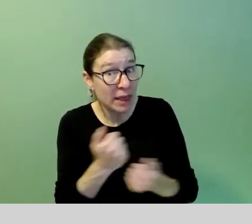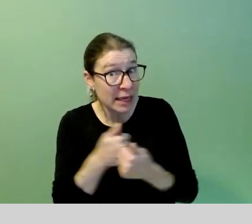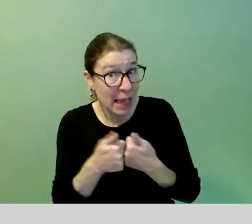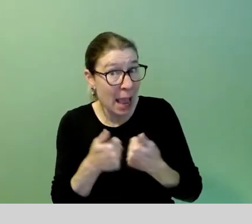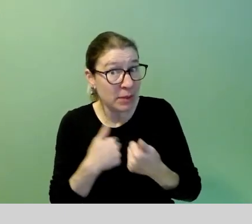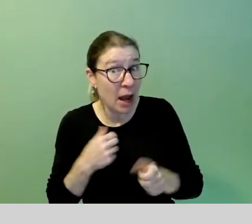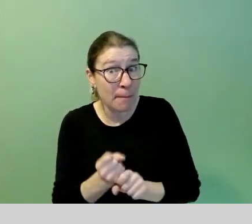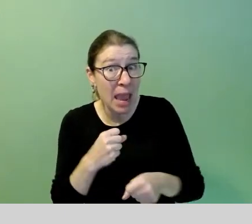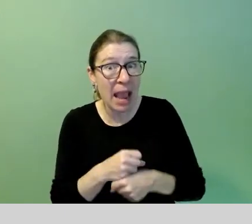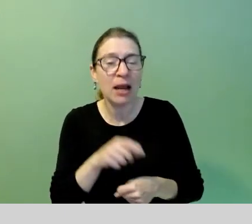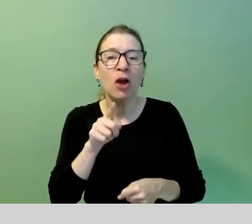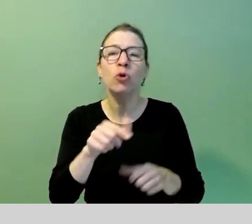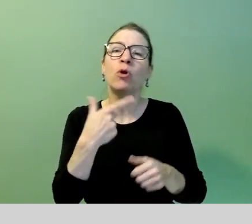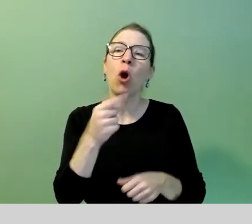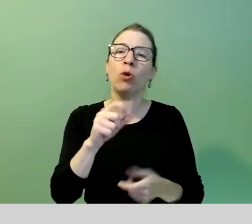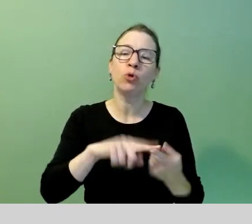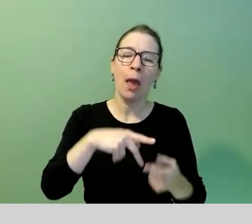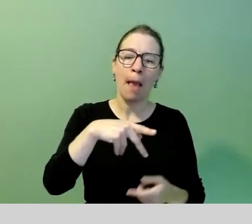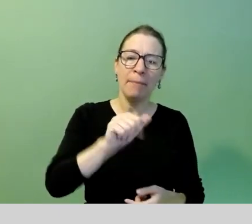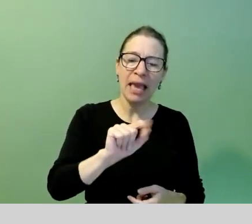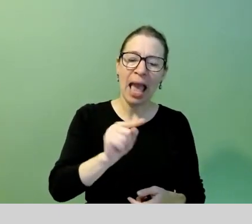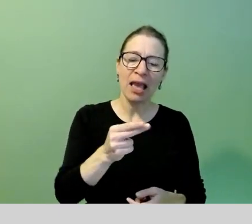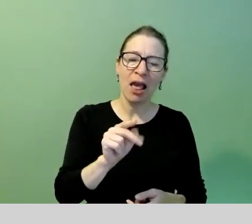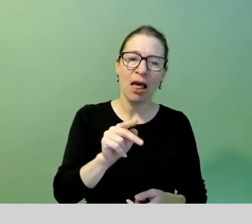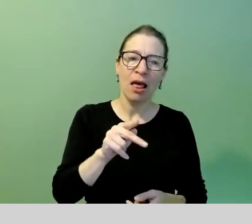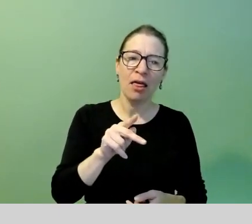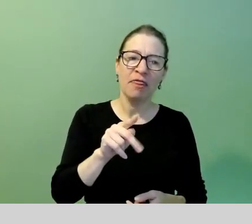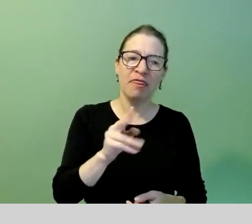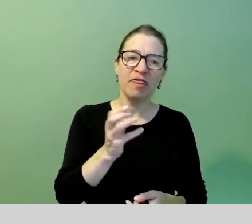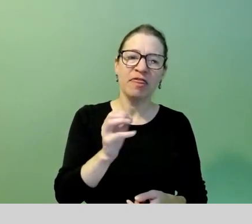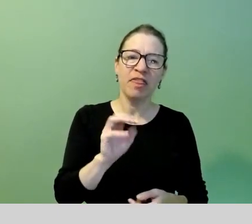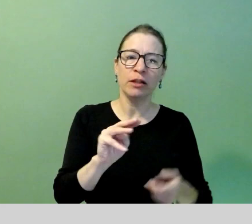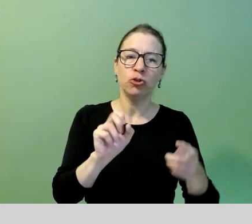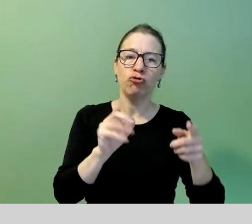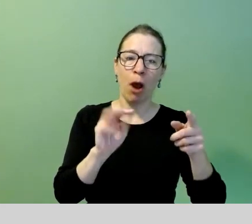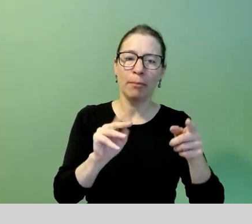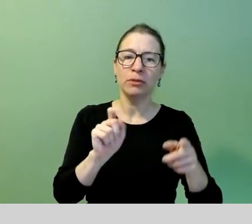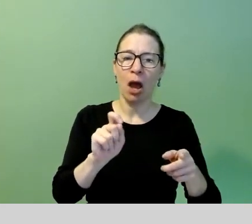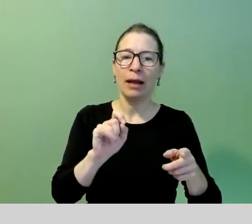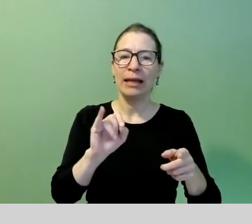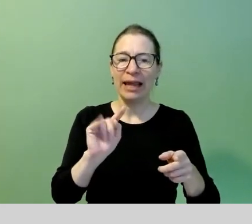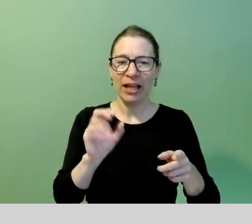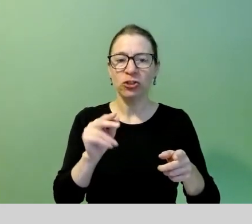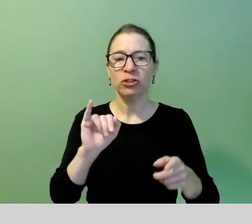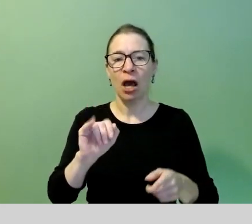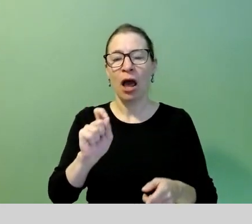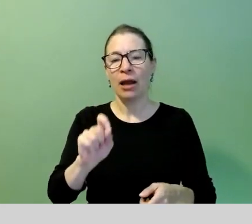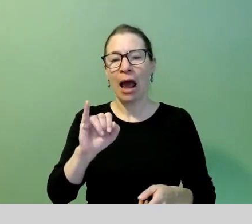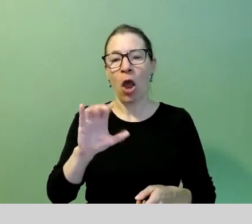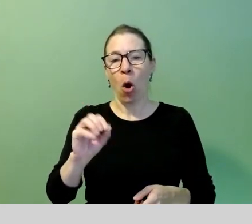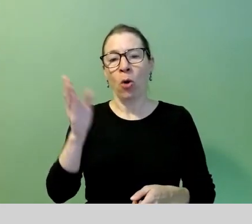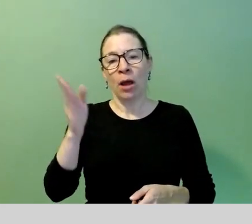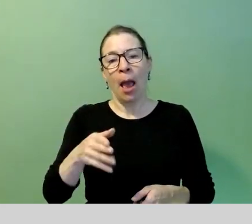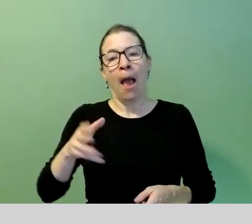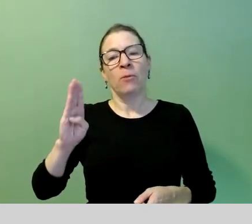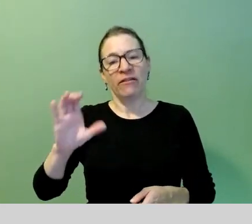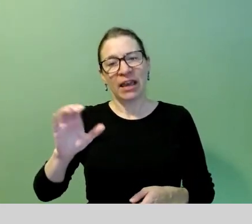you can go to pathunstrom.itch.io/briefcase-bear. If you'd like to learn more about PPB